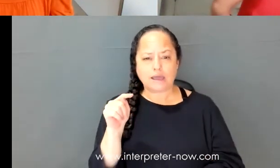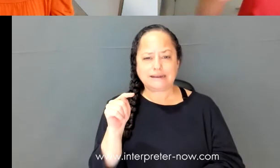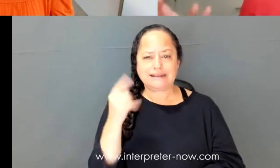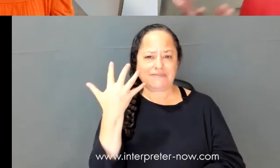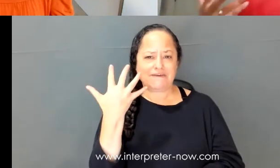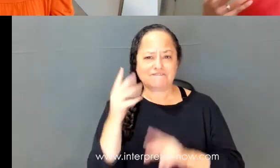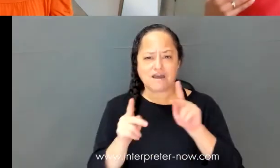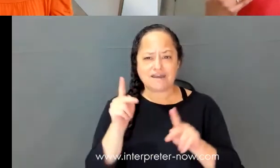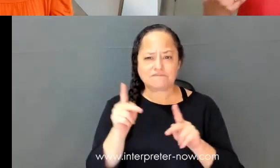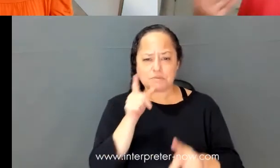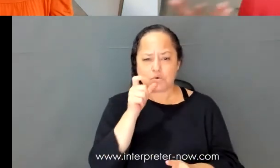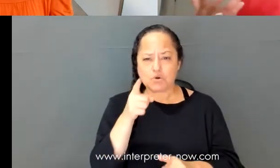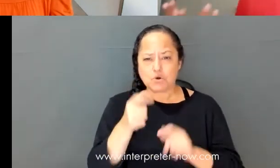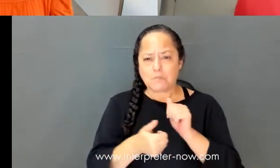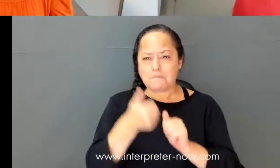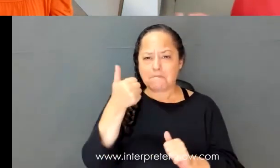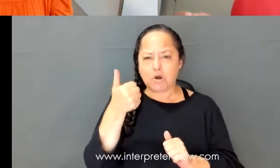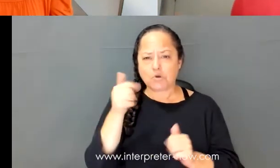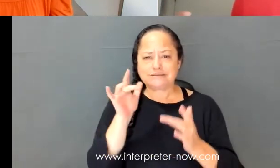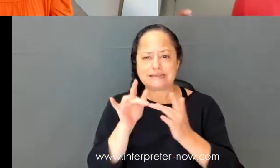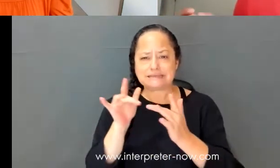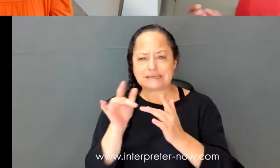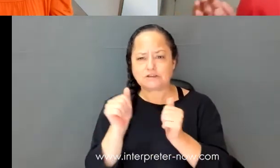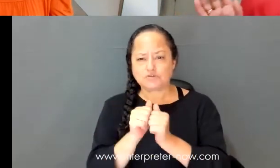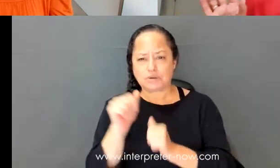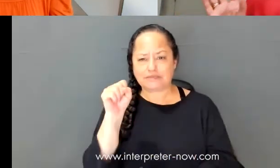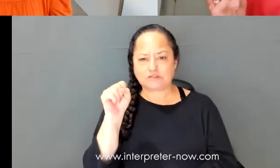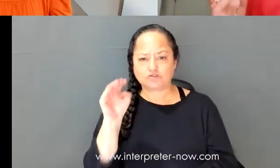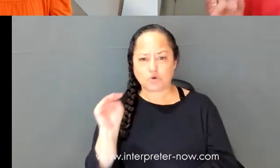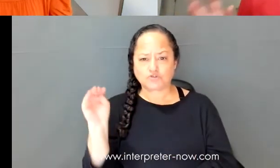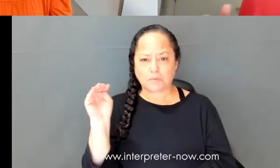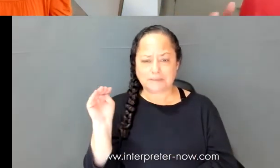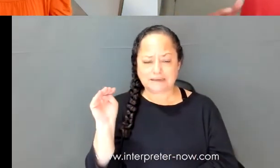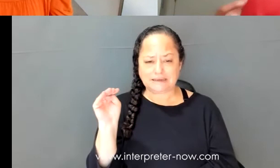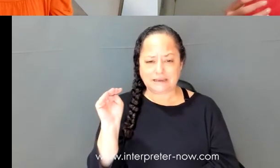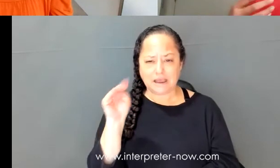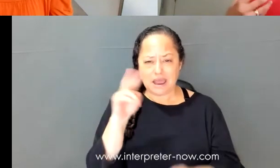who you're most sort of in touch with on social media and observe what are their backgrounds,